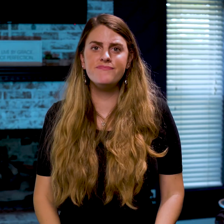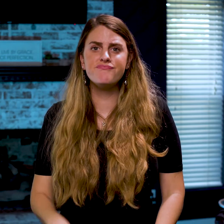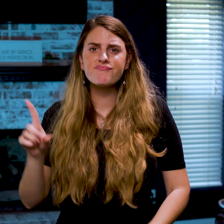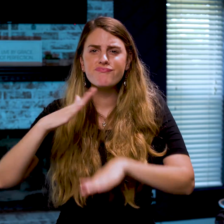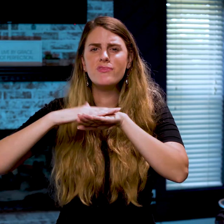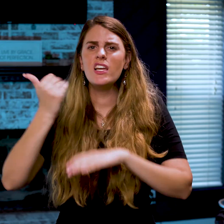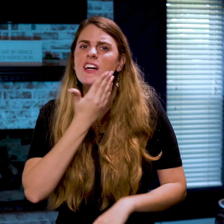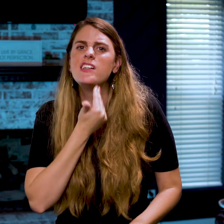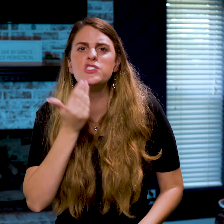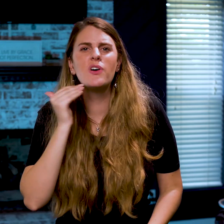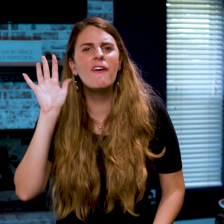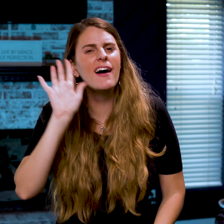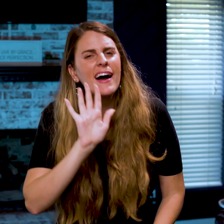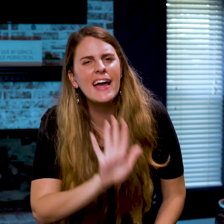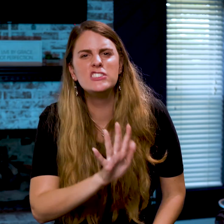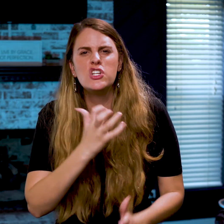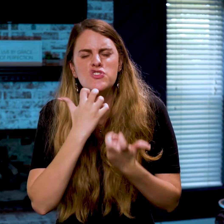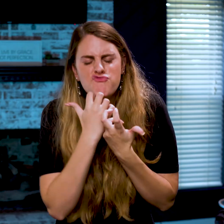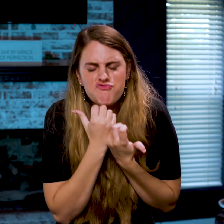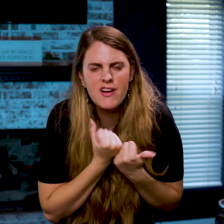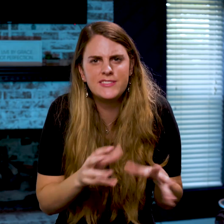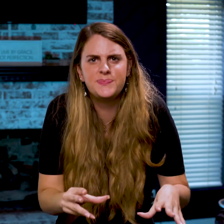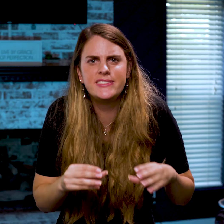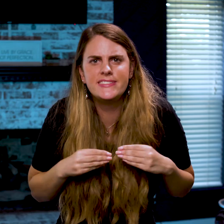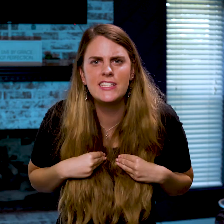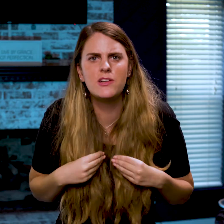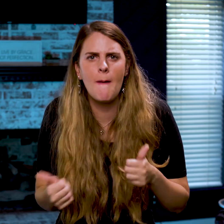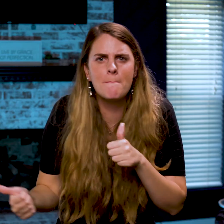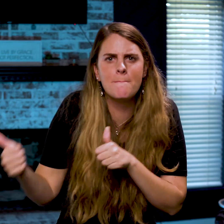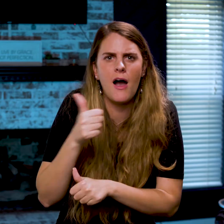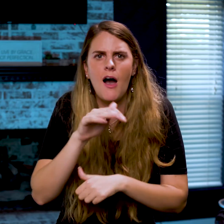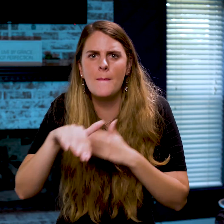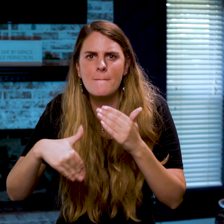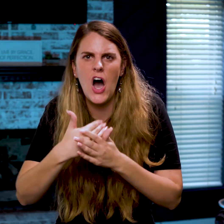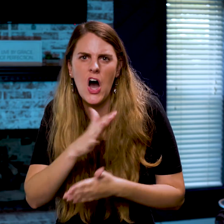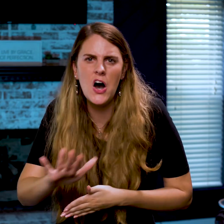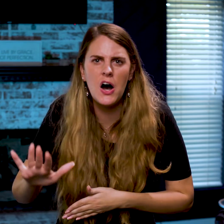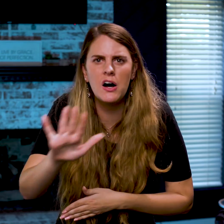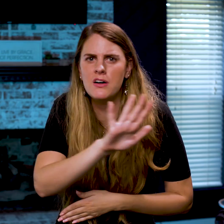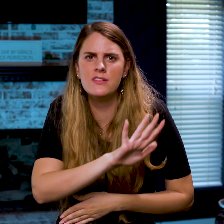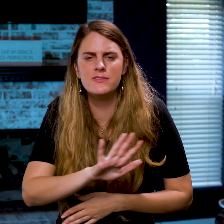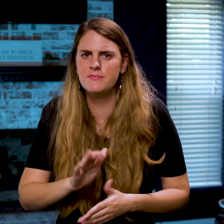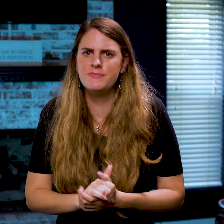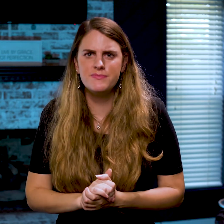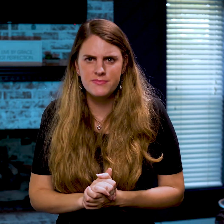He calls Israel His treasured possession, above all the nations He made.